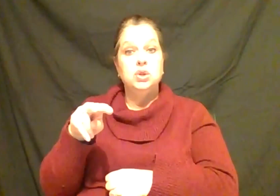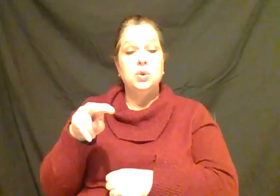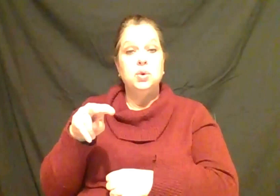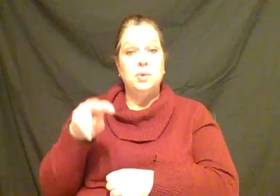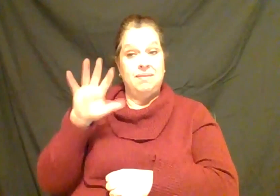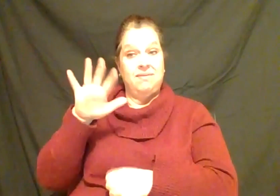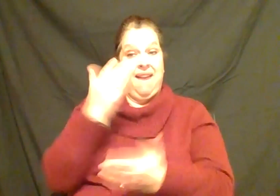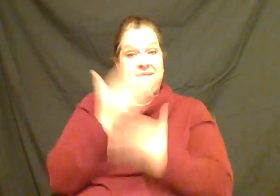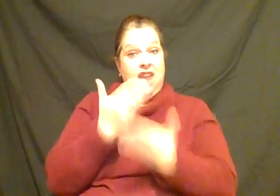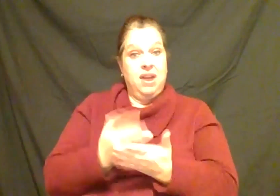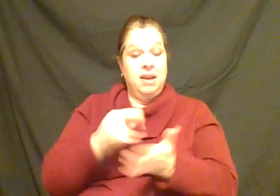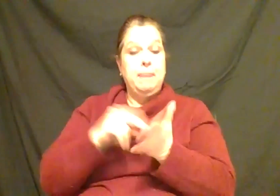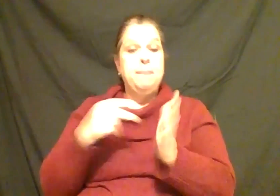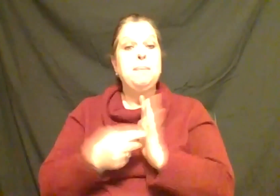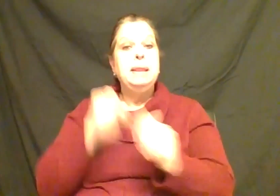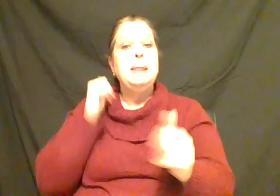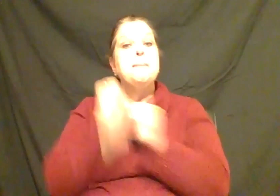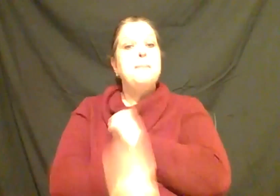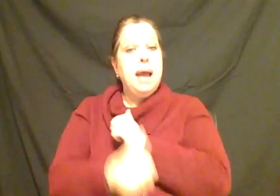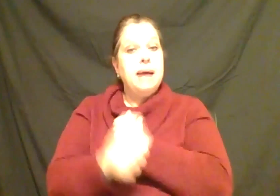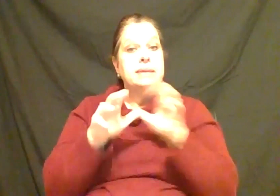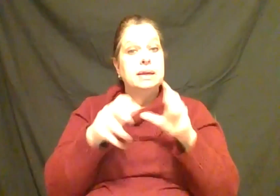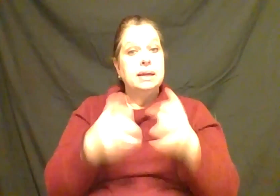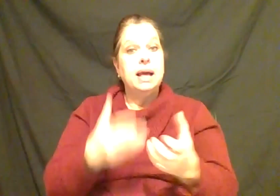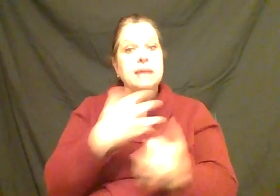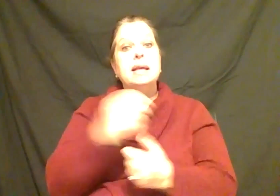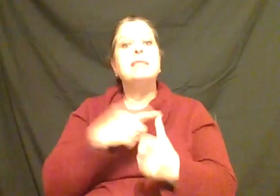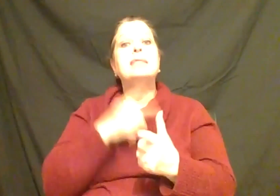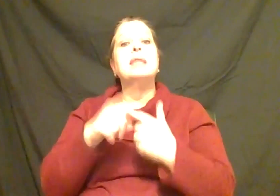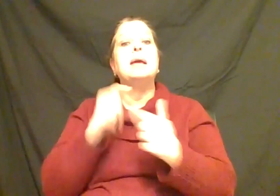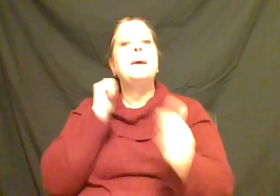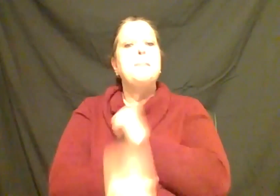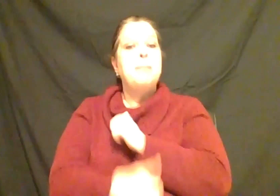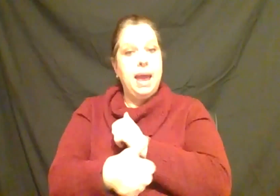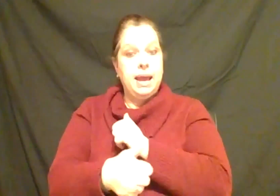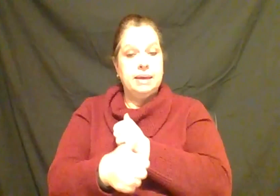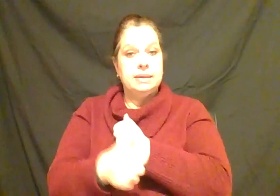meaning that the student passed a course and then passed a corresponding standards of learning test